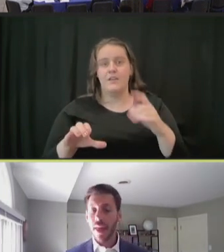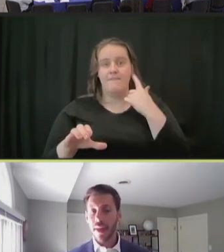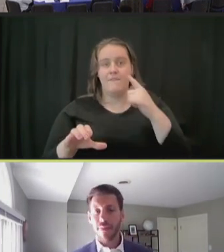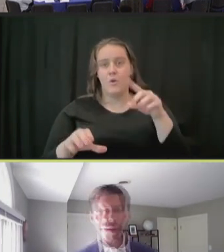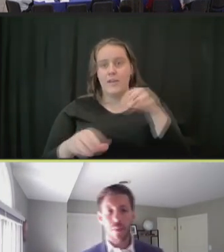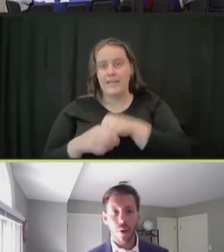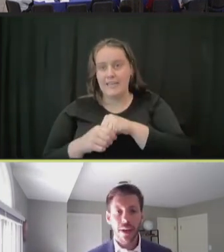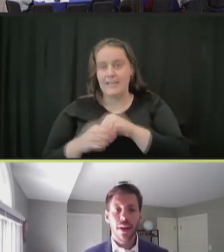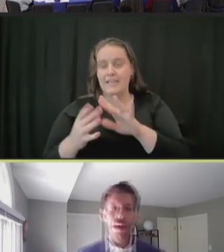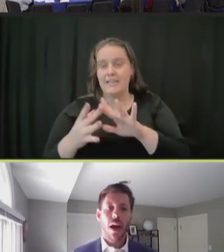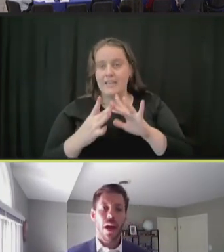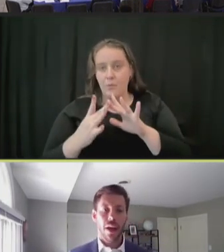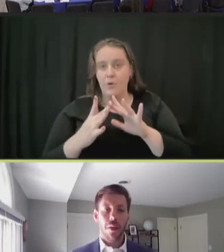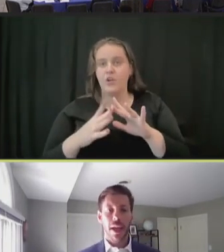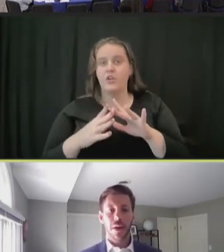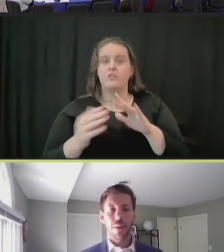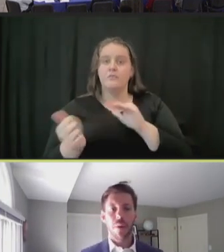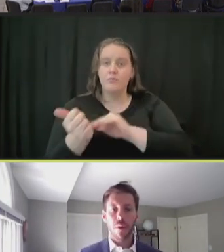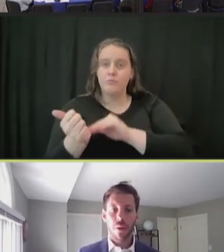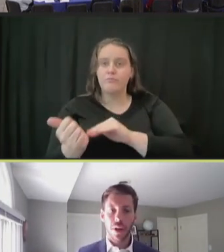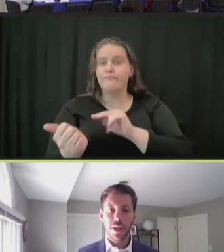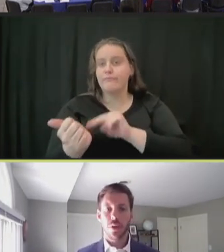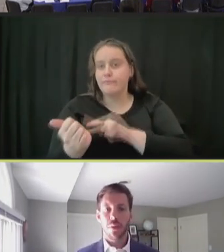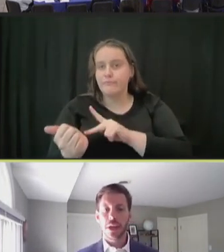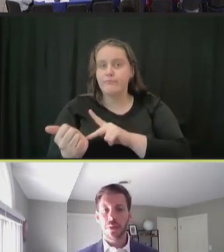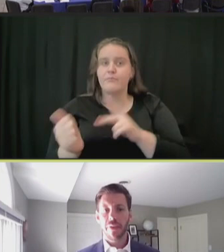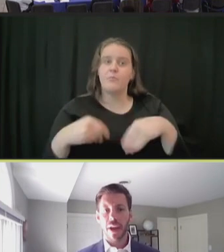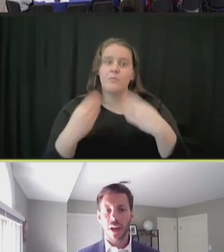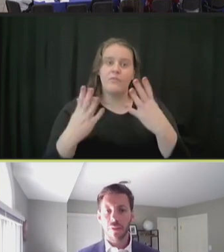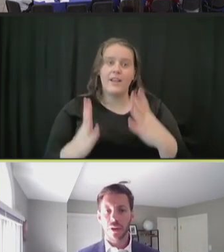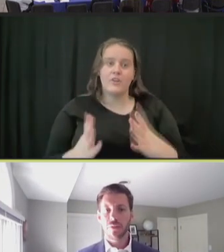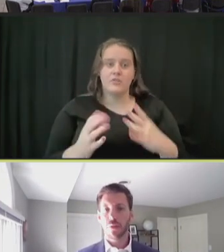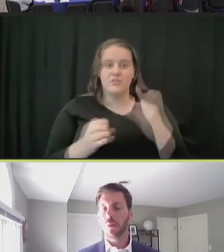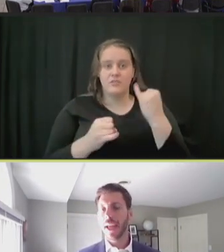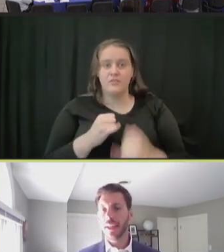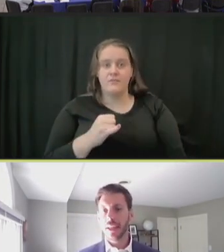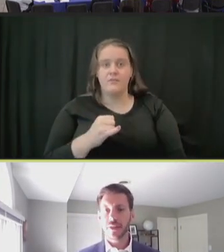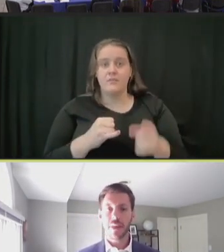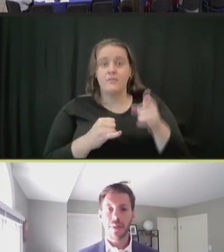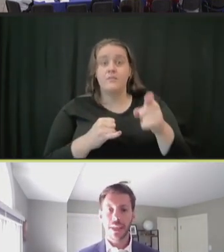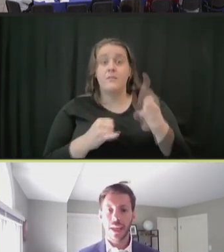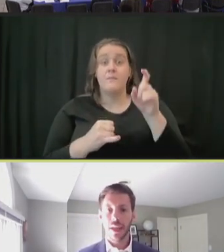And then the final point that a planner or issuer must provide coverage for plan years that begin